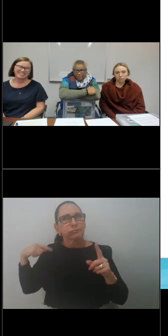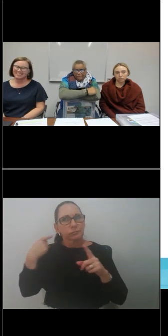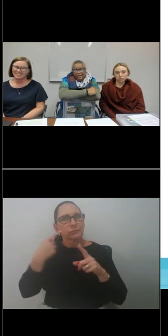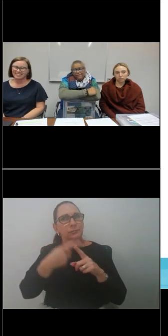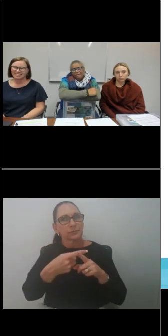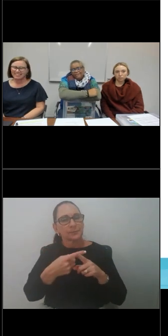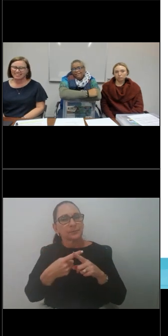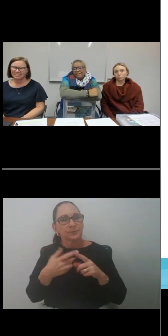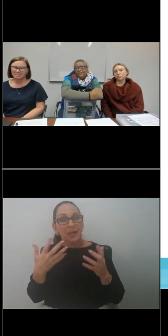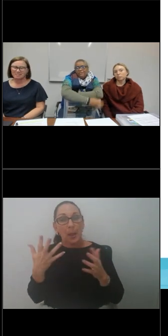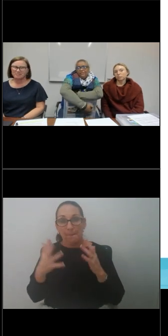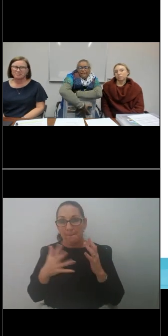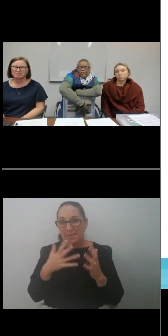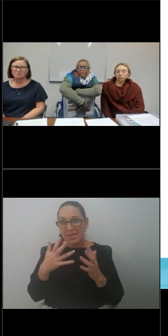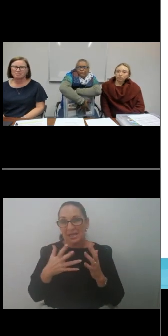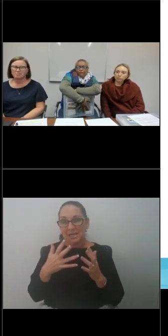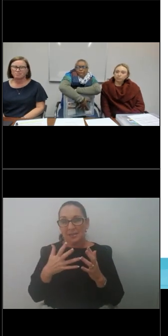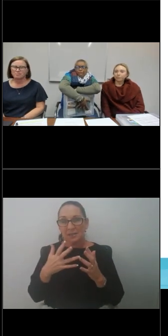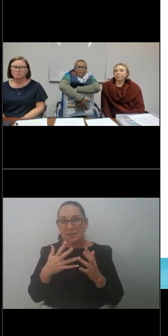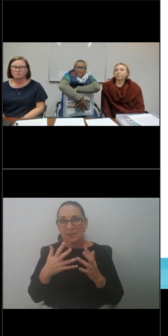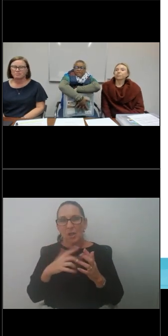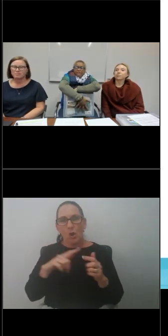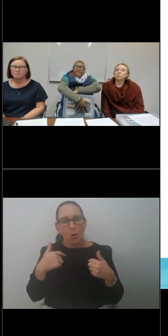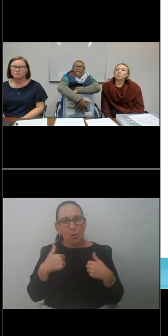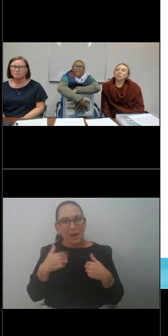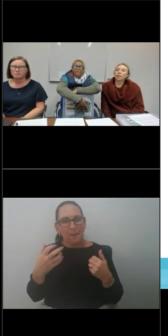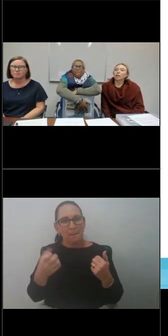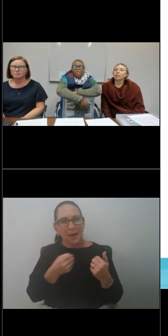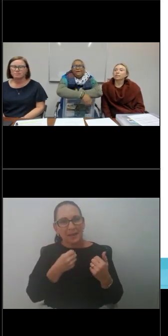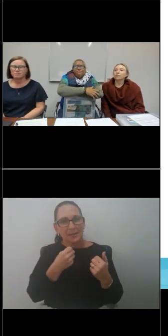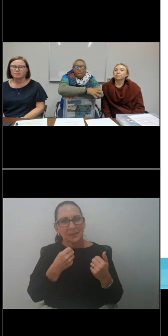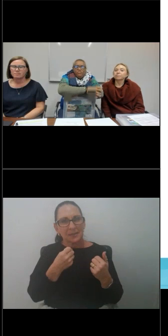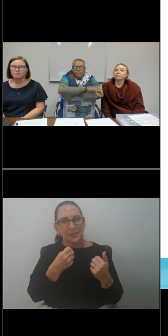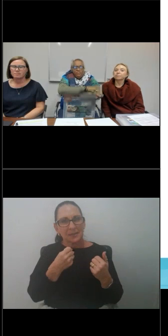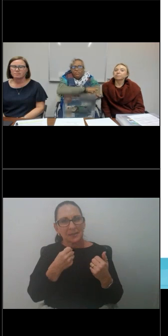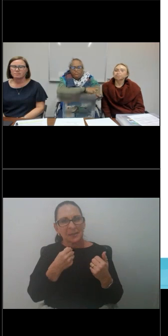about DJAG looking at what we What DJAG realized was Department of Justice and Attorney-General